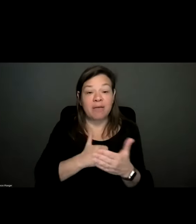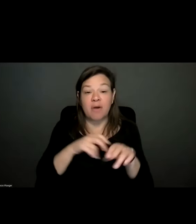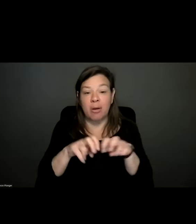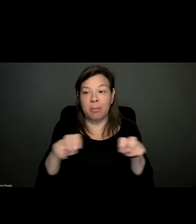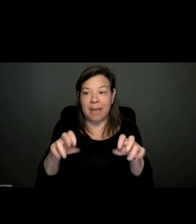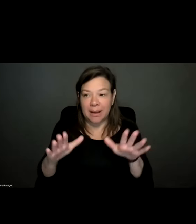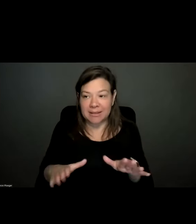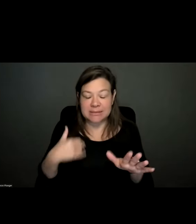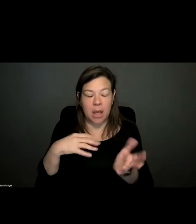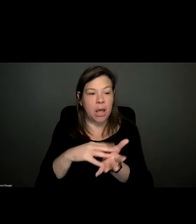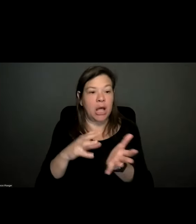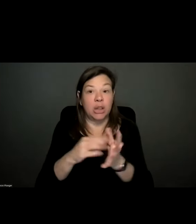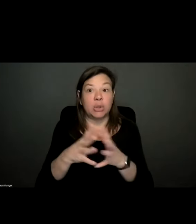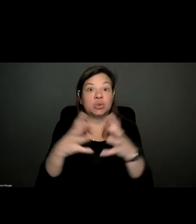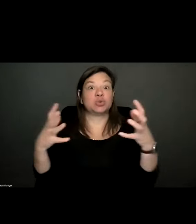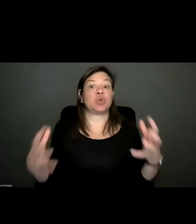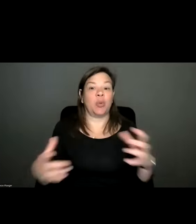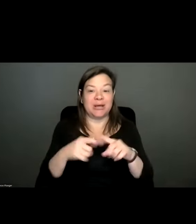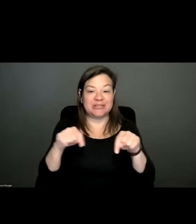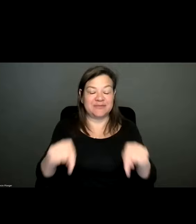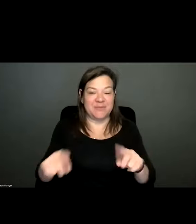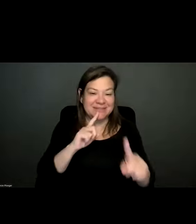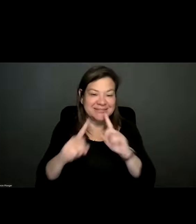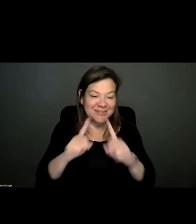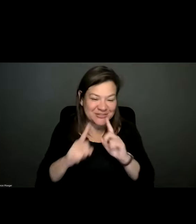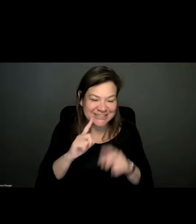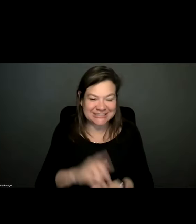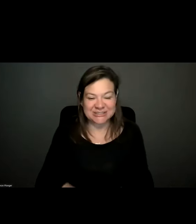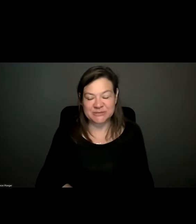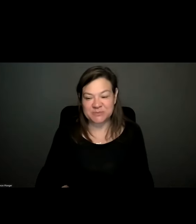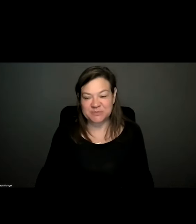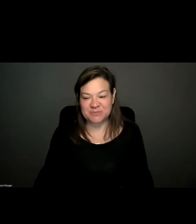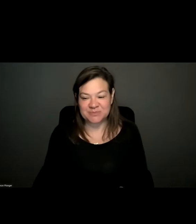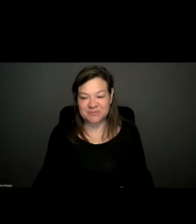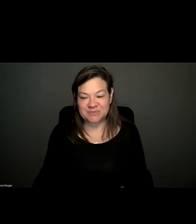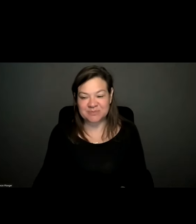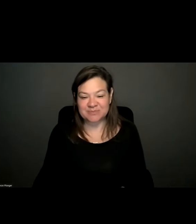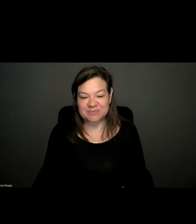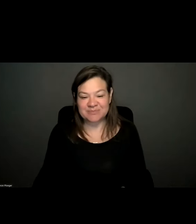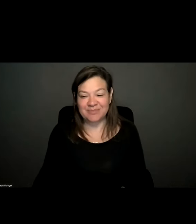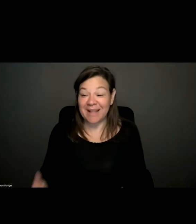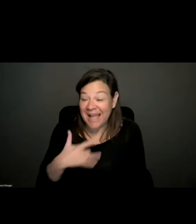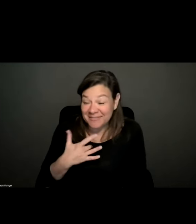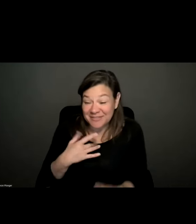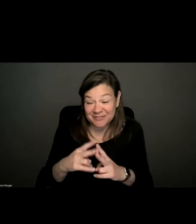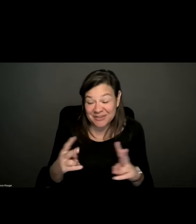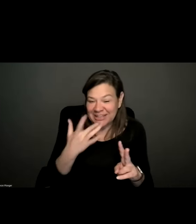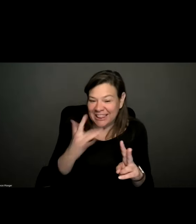I learned so much from this conversation and I feel so lucky to have gotten to be a part of it.